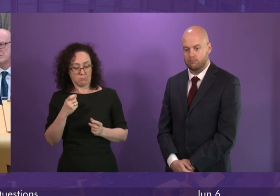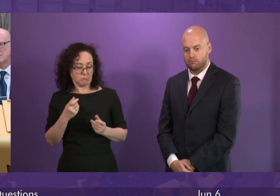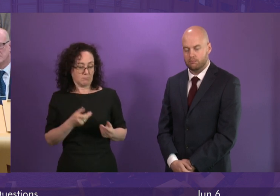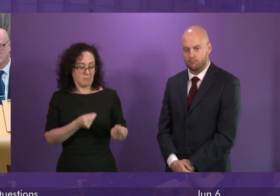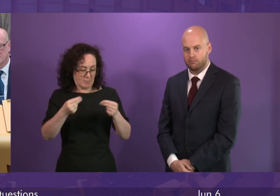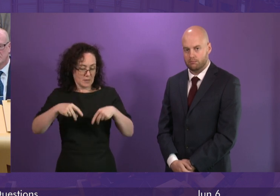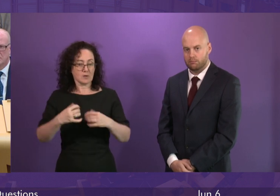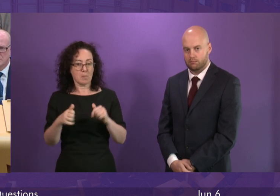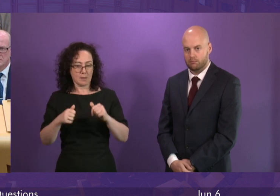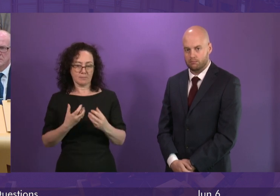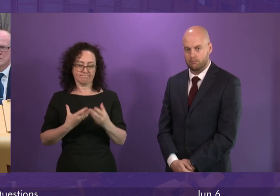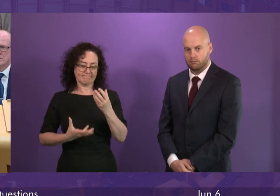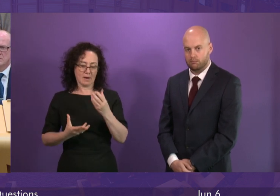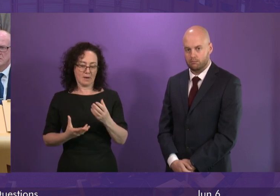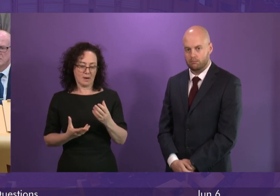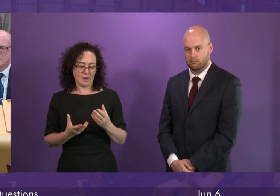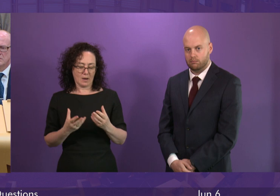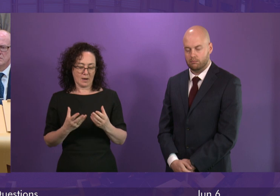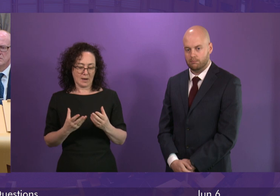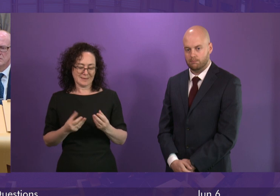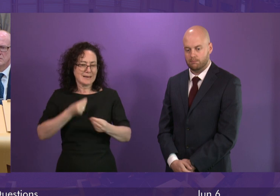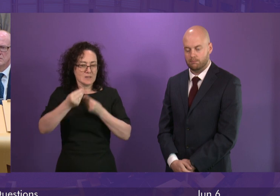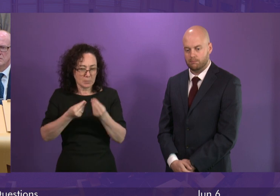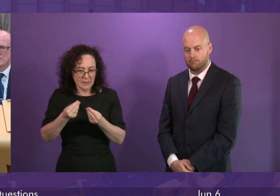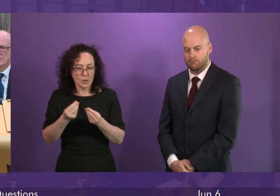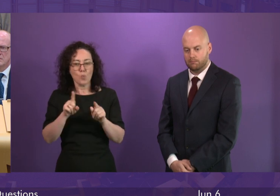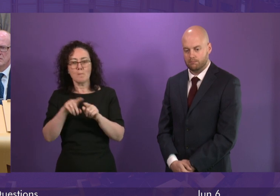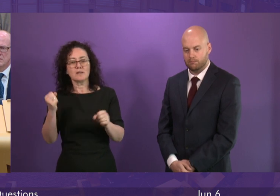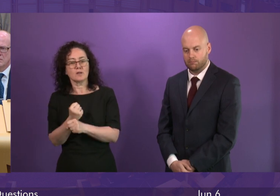the steps that are being taken to resolve the situation and give certainty to the workforce